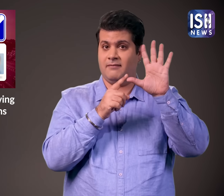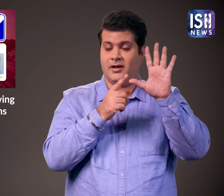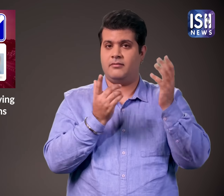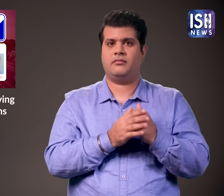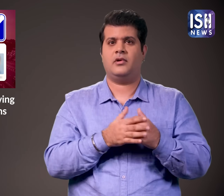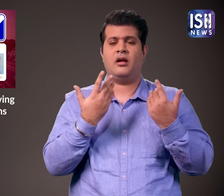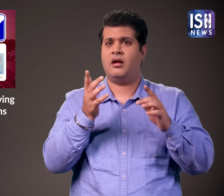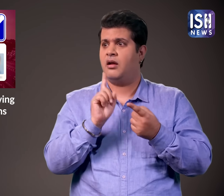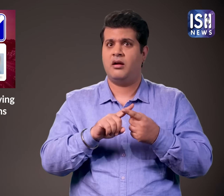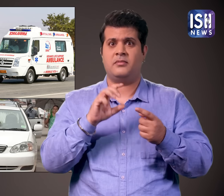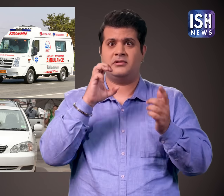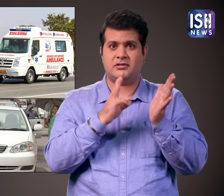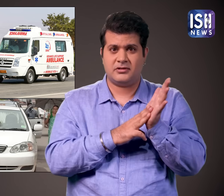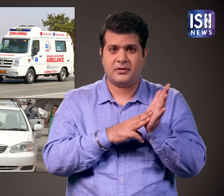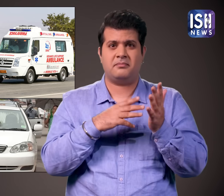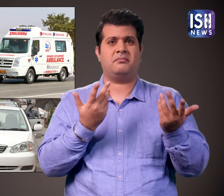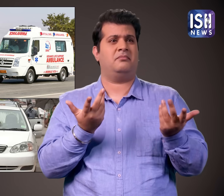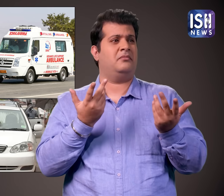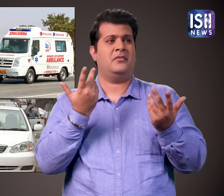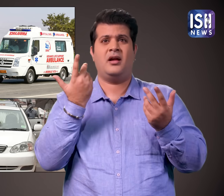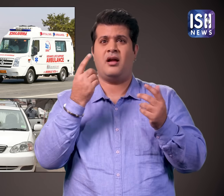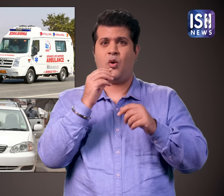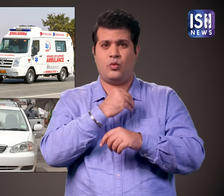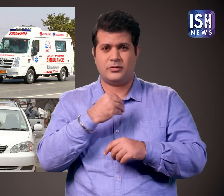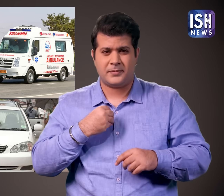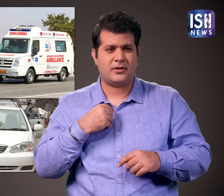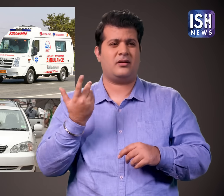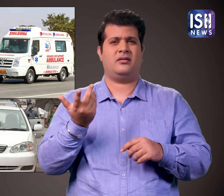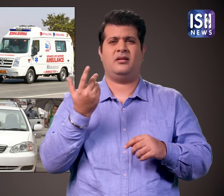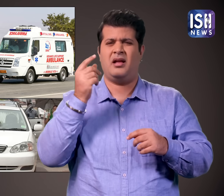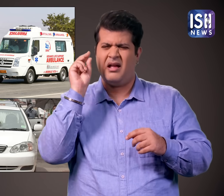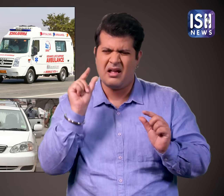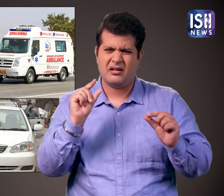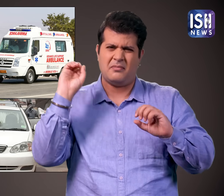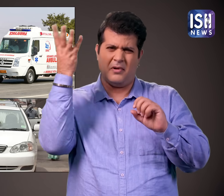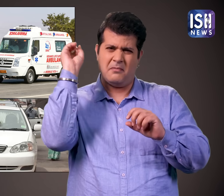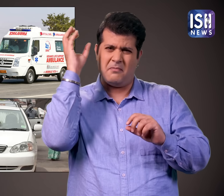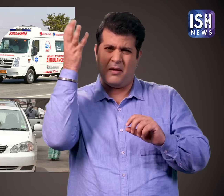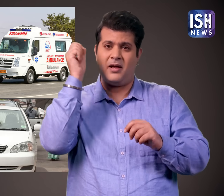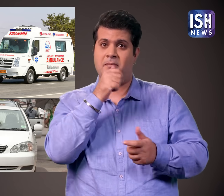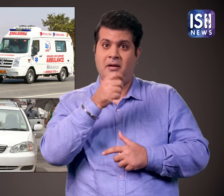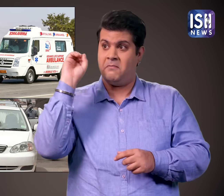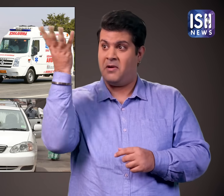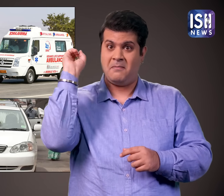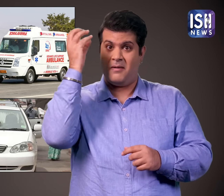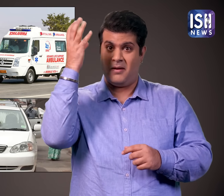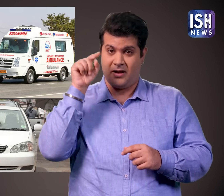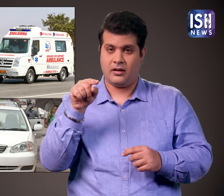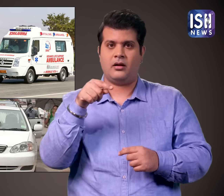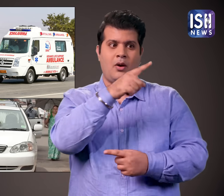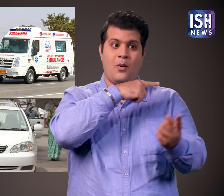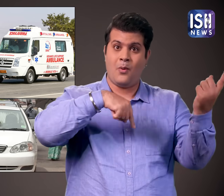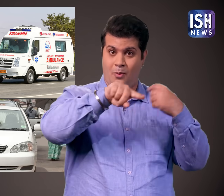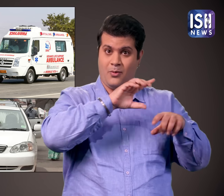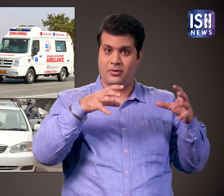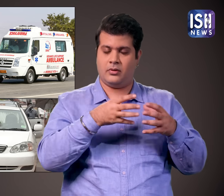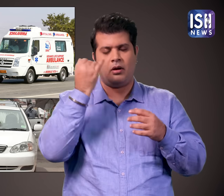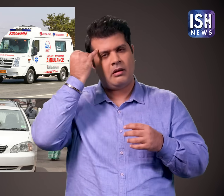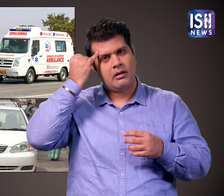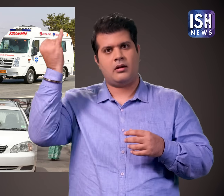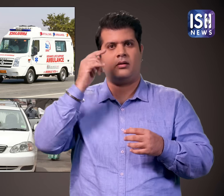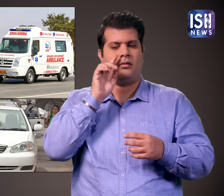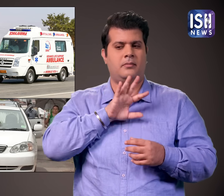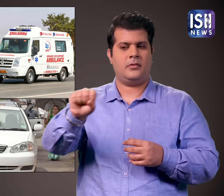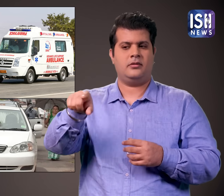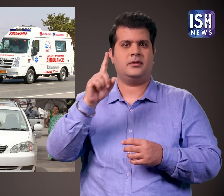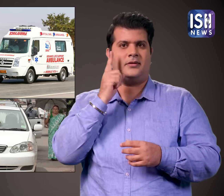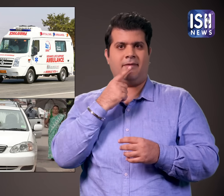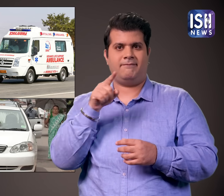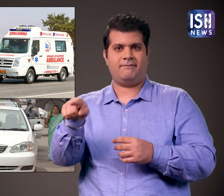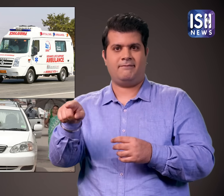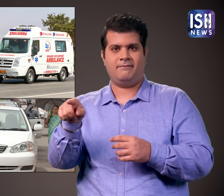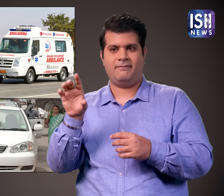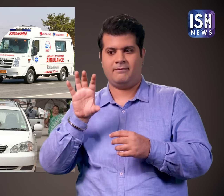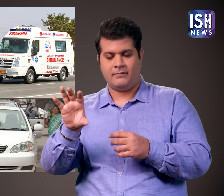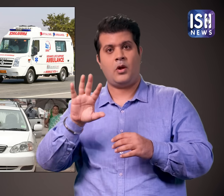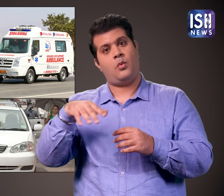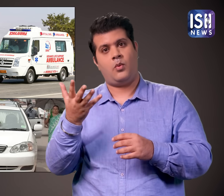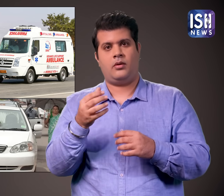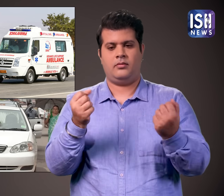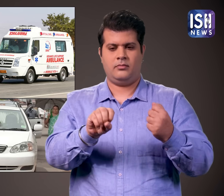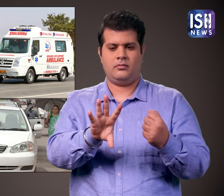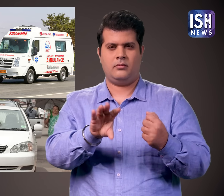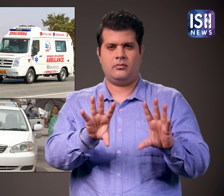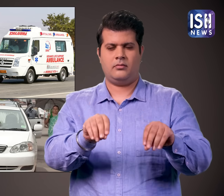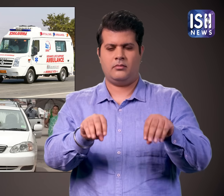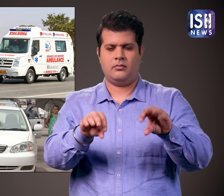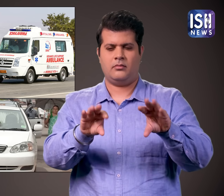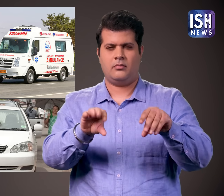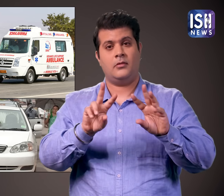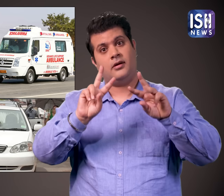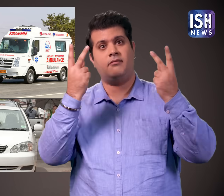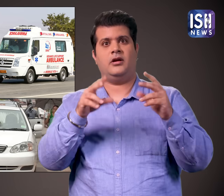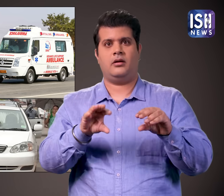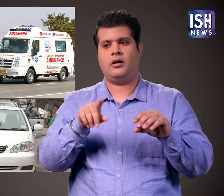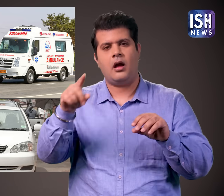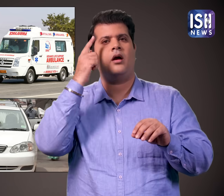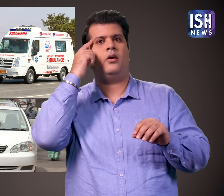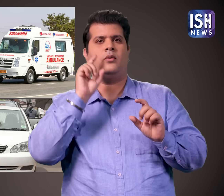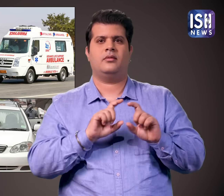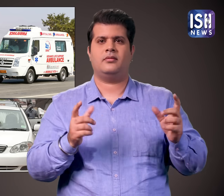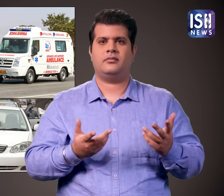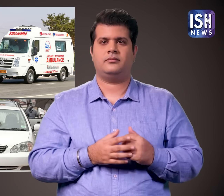5. Official vehicles, ambulances, and fire brigades use emergency lamps. They should also have a distinct blinking alert to signal Deaf drivers.